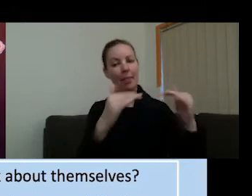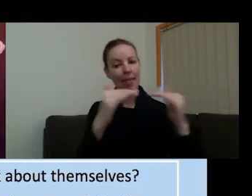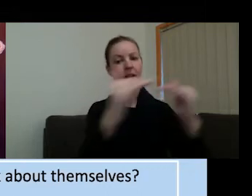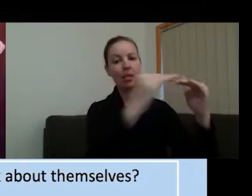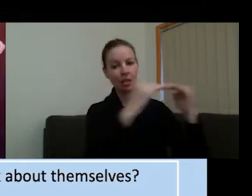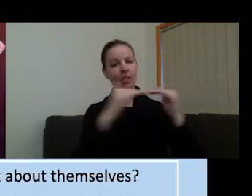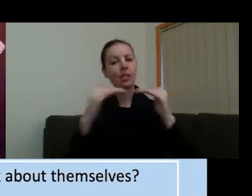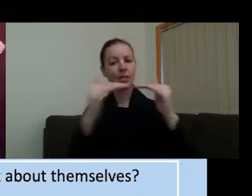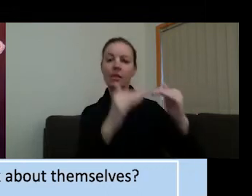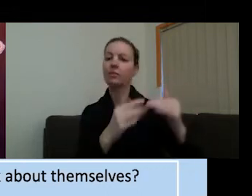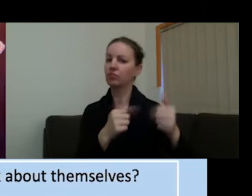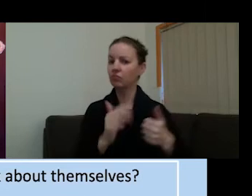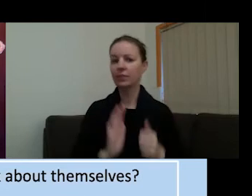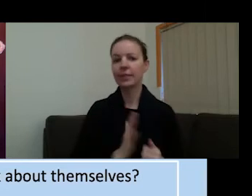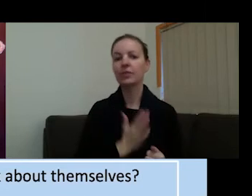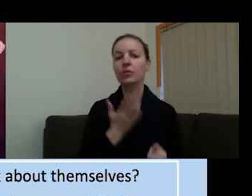It's an interesting way for, say, managers